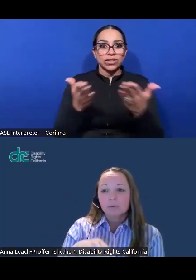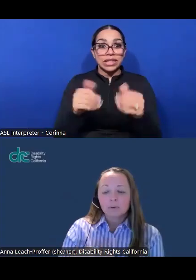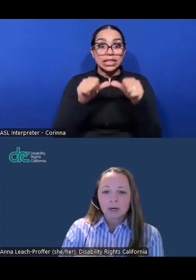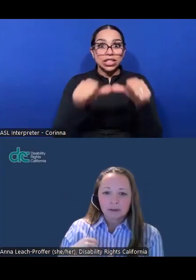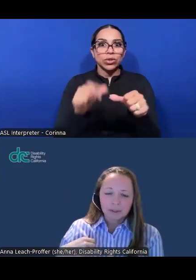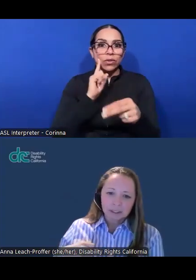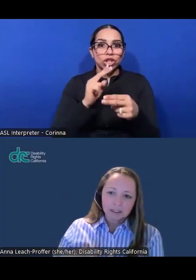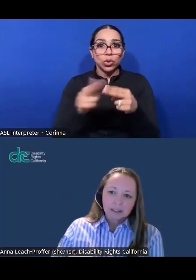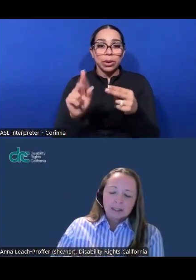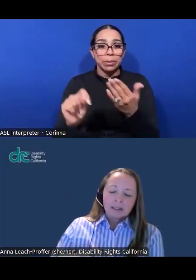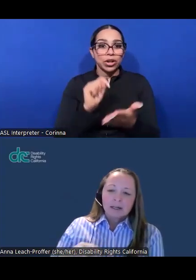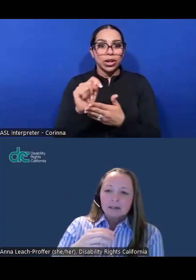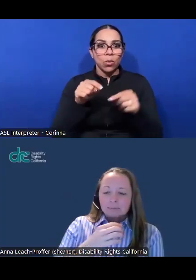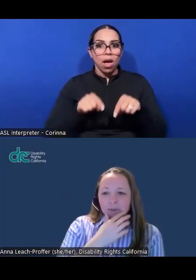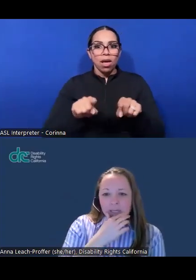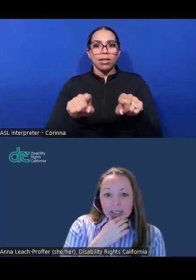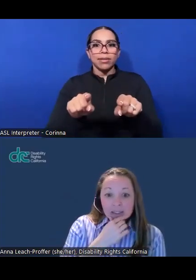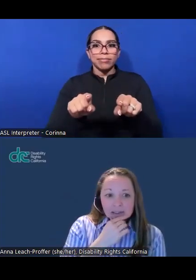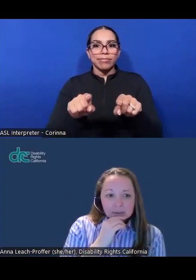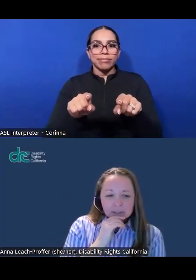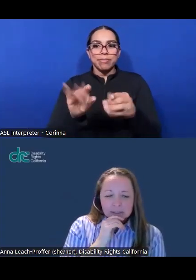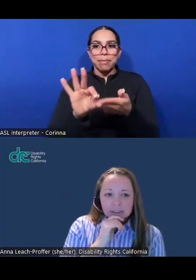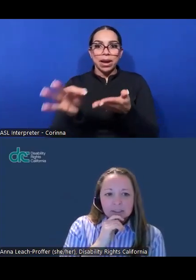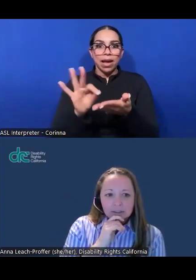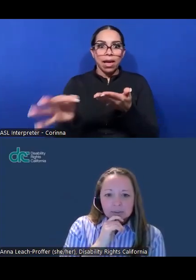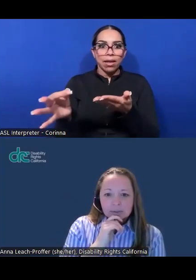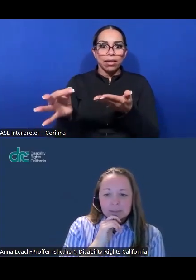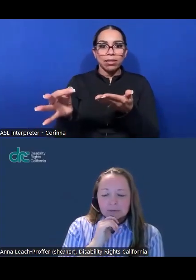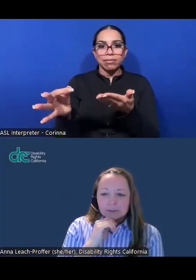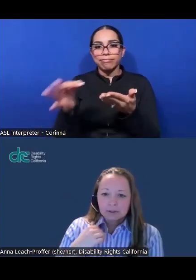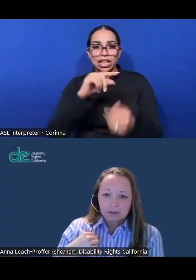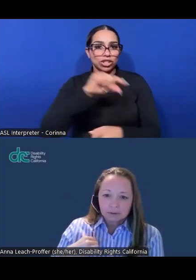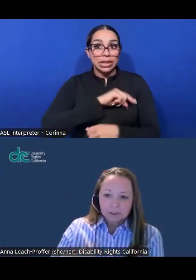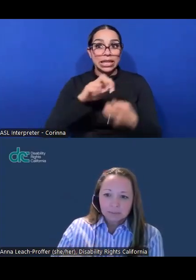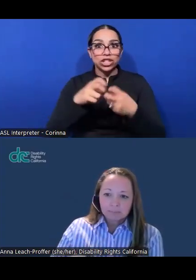While the, the Medi-Cal eligibility issue was being resolved.